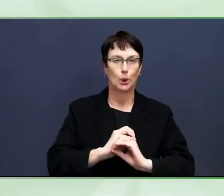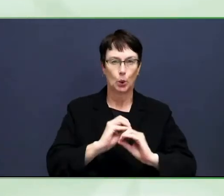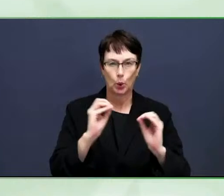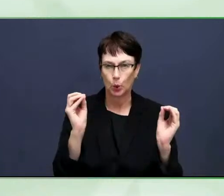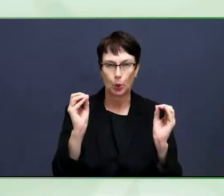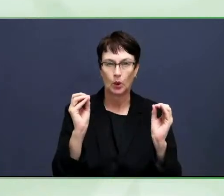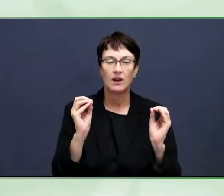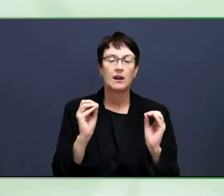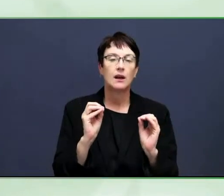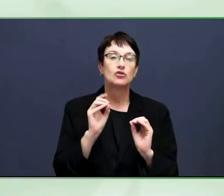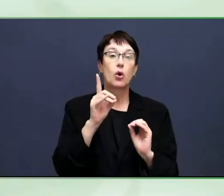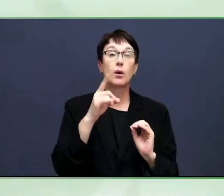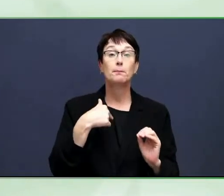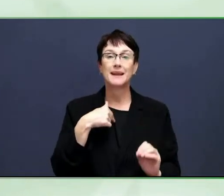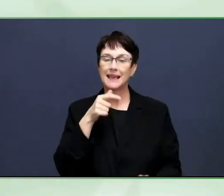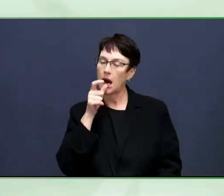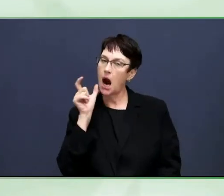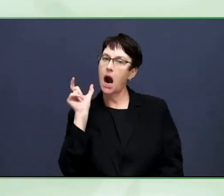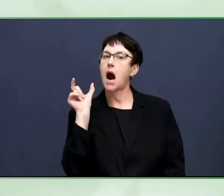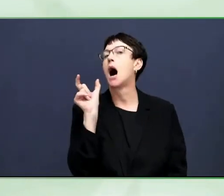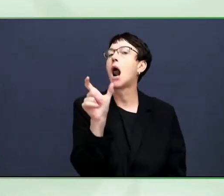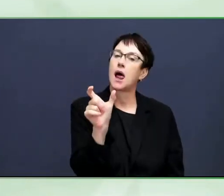my hair cut.